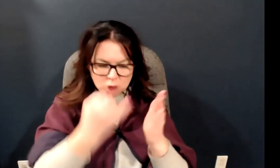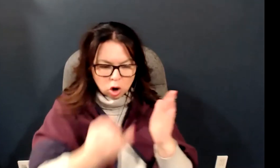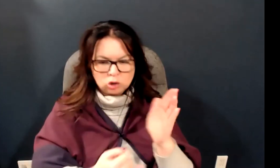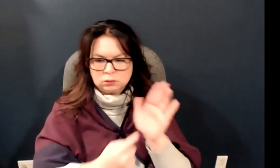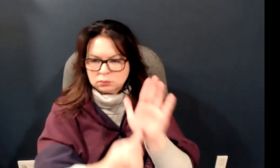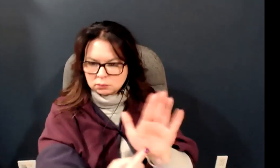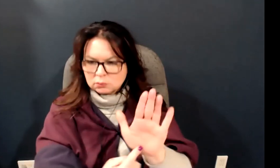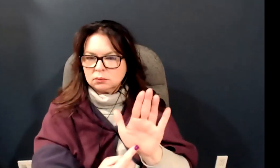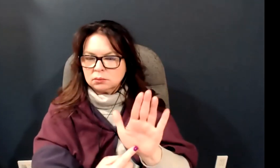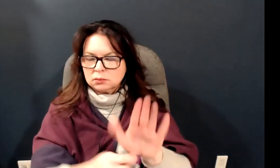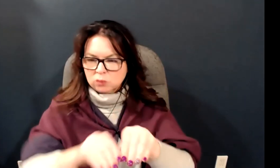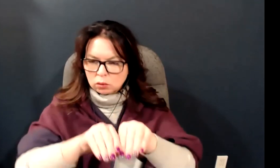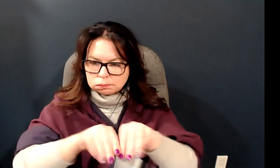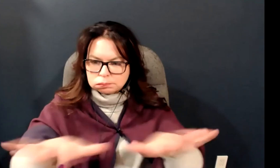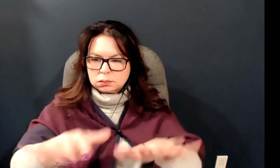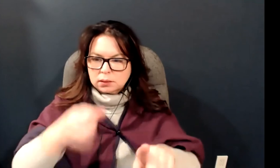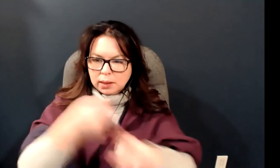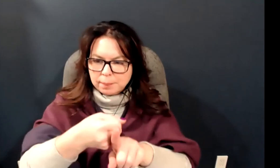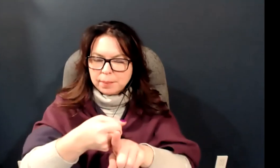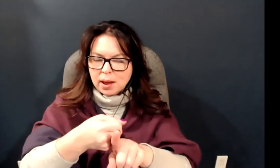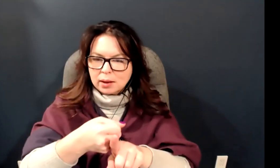to archives where they take all your things away and you have to wear White gloves. And